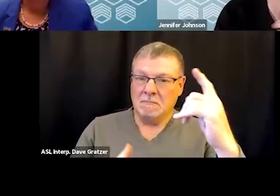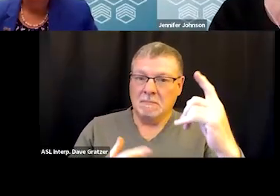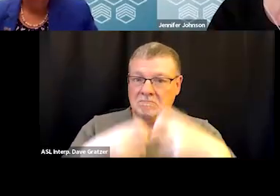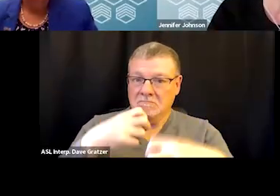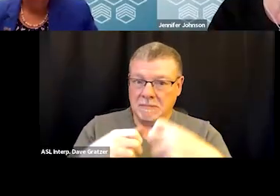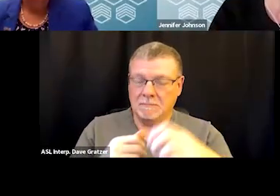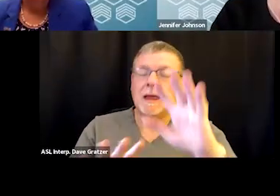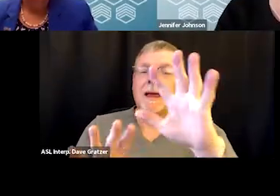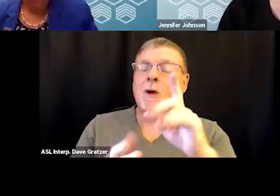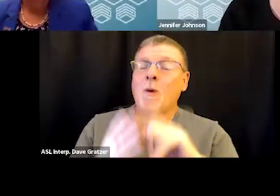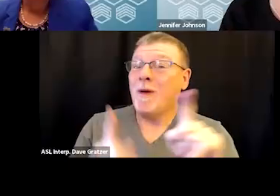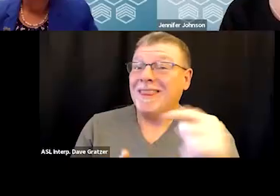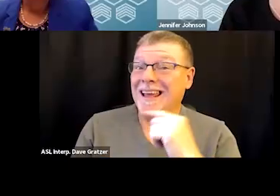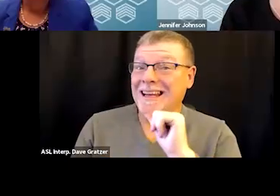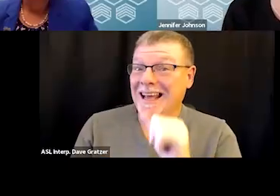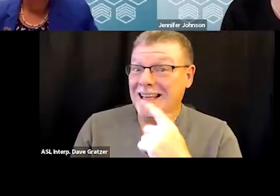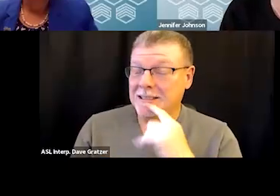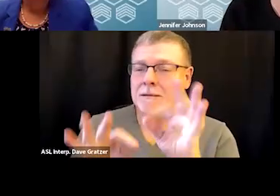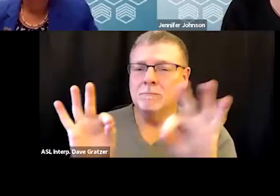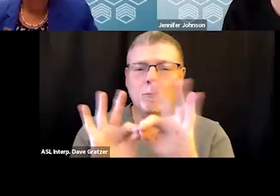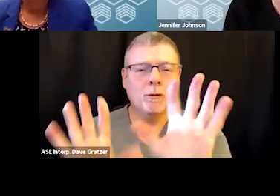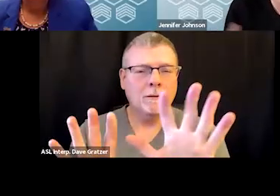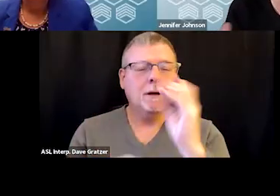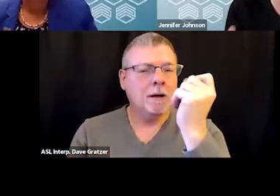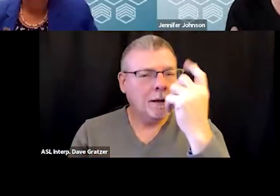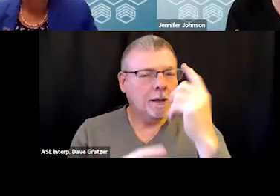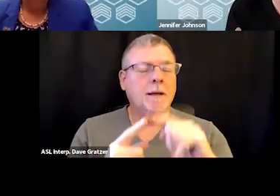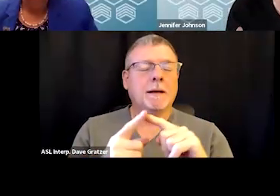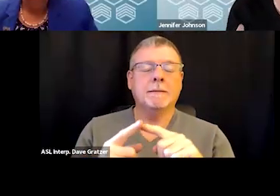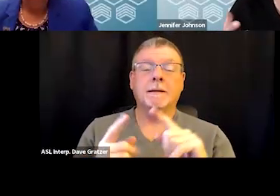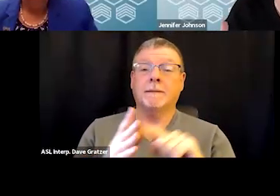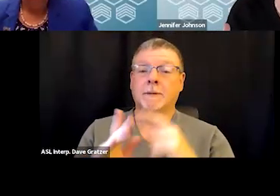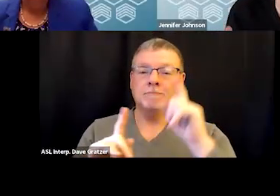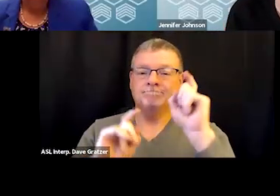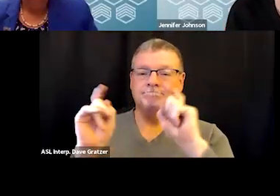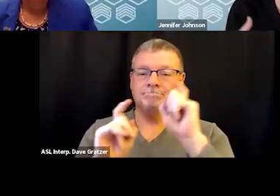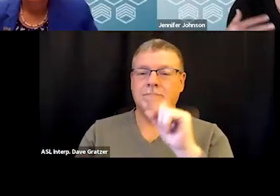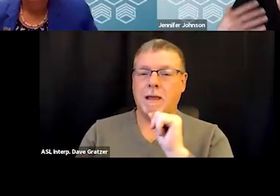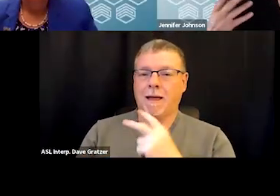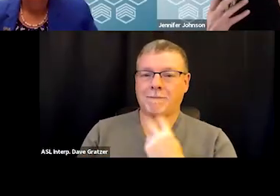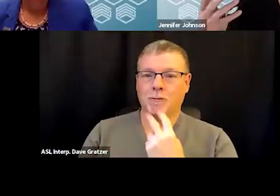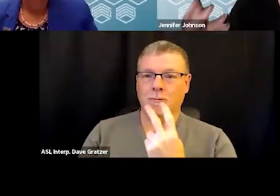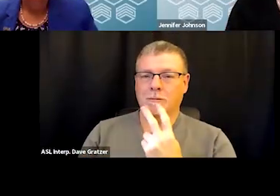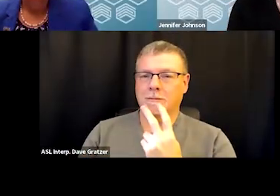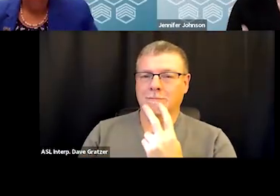what they don't say is very important. So beginning sort of with non-verbal clues, what are the emotion-